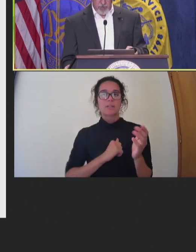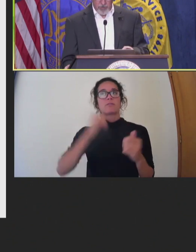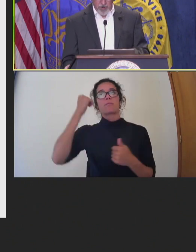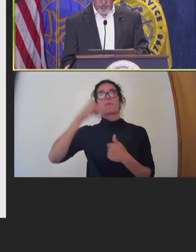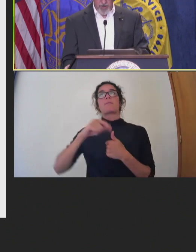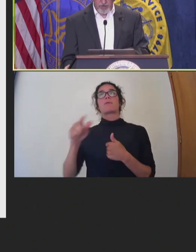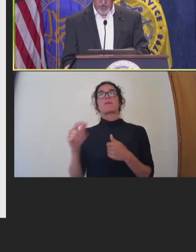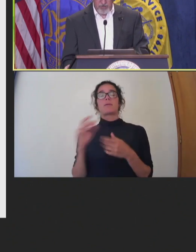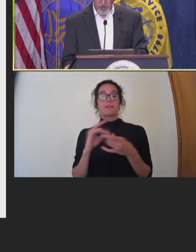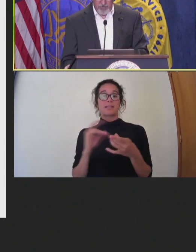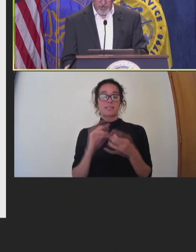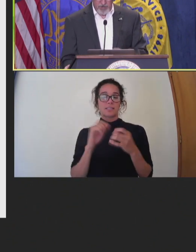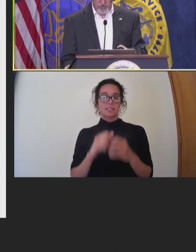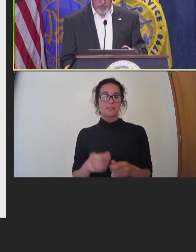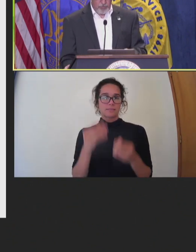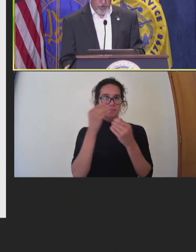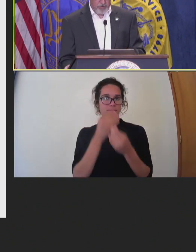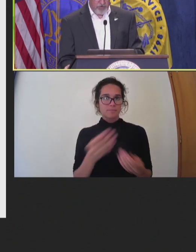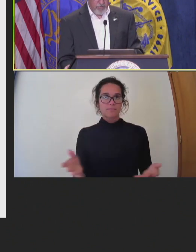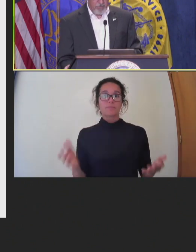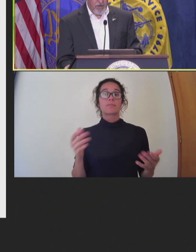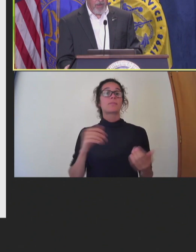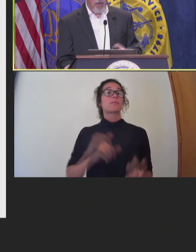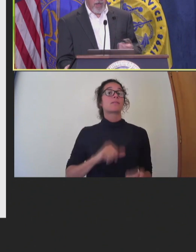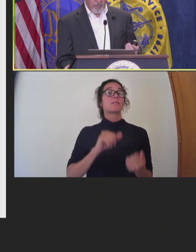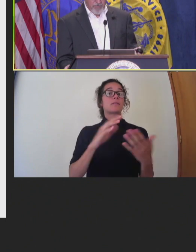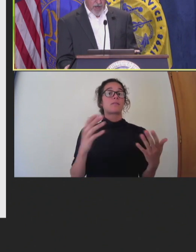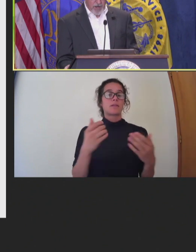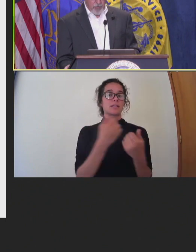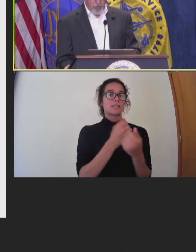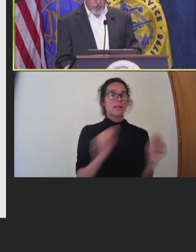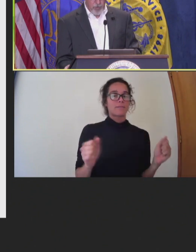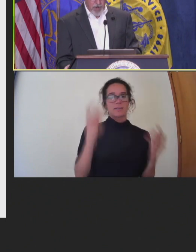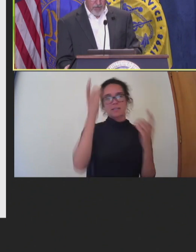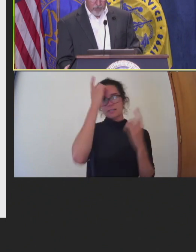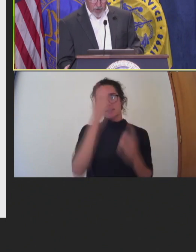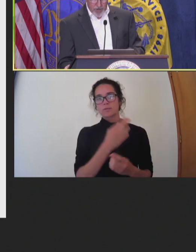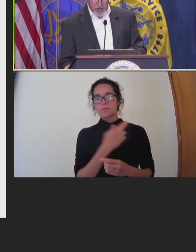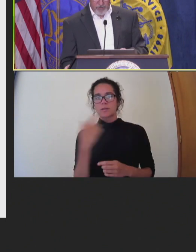address vaccine safety and disease risk. And finally, we can -- have to recognize that